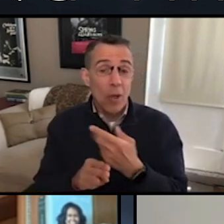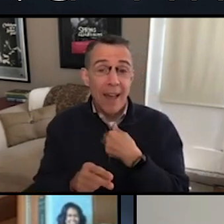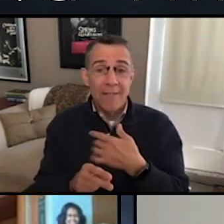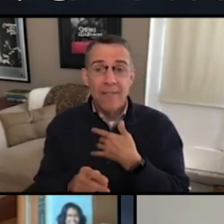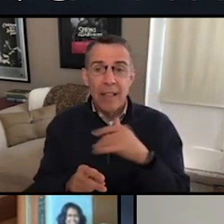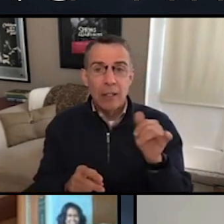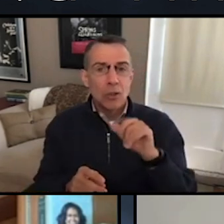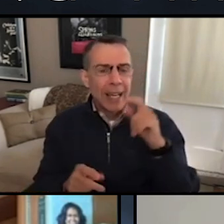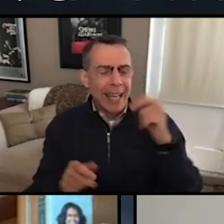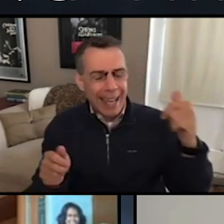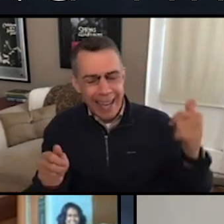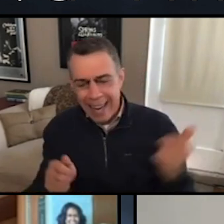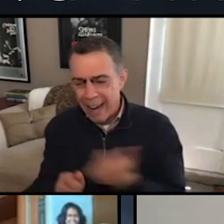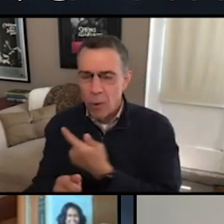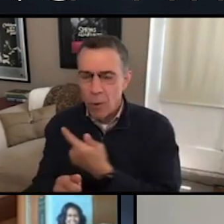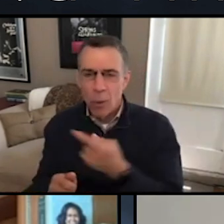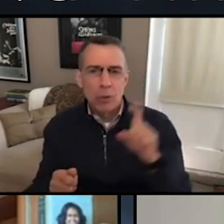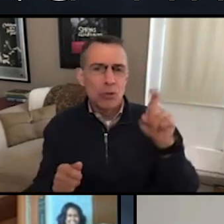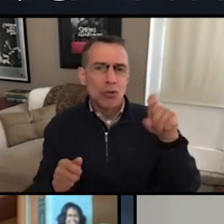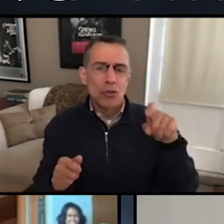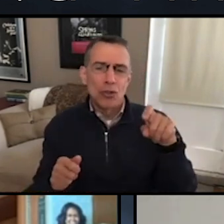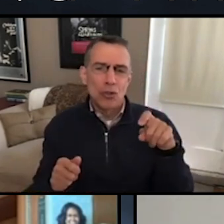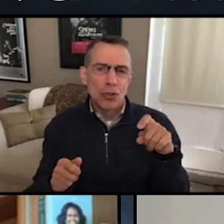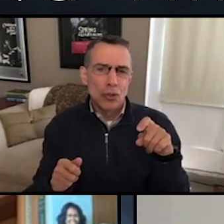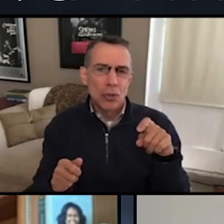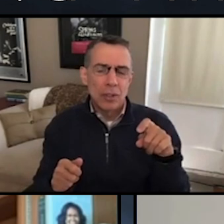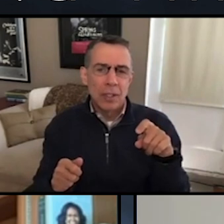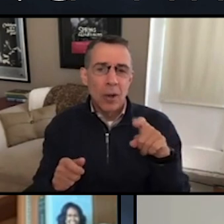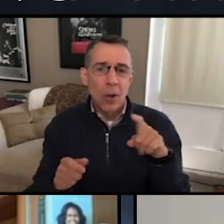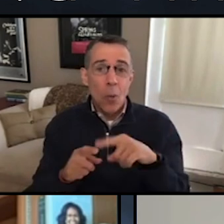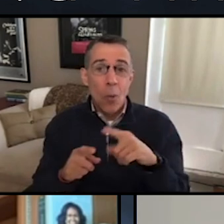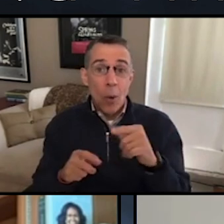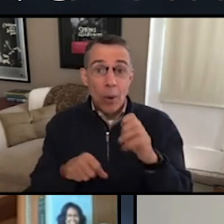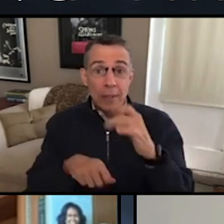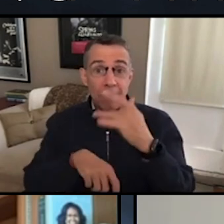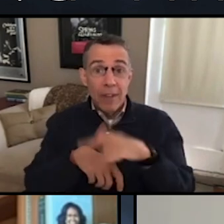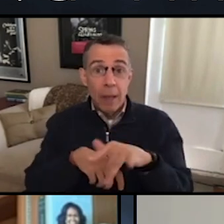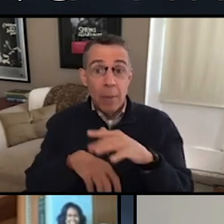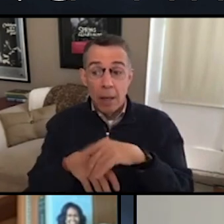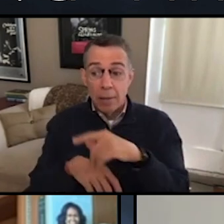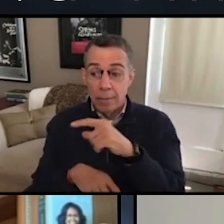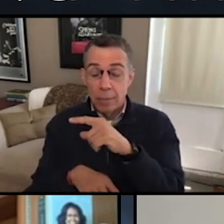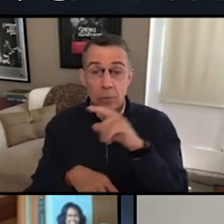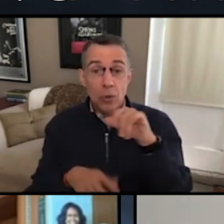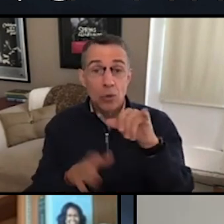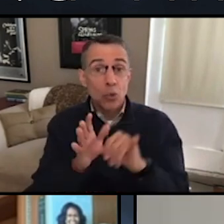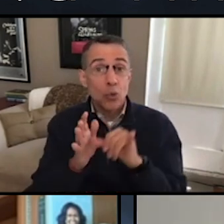should see. Literally when it was available on YouTube, I just started